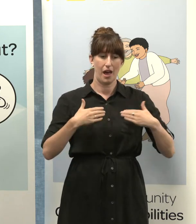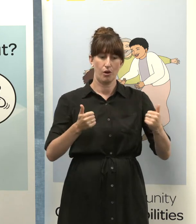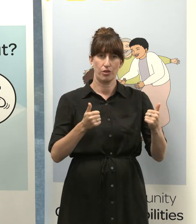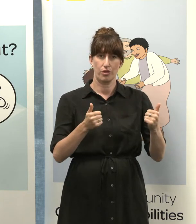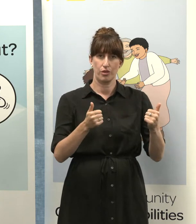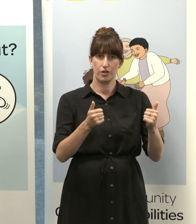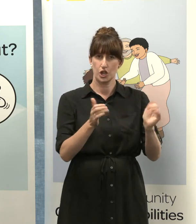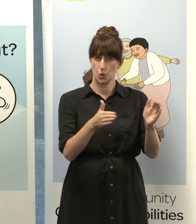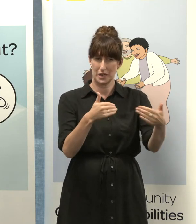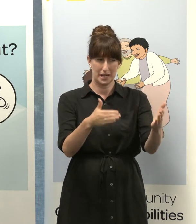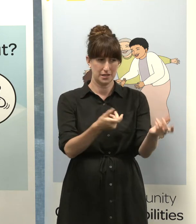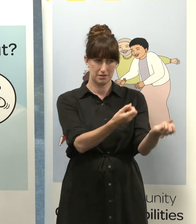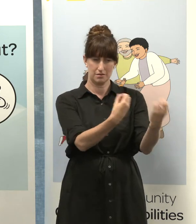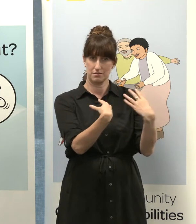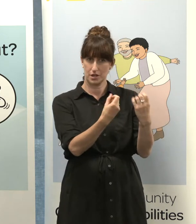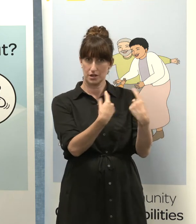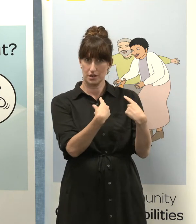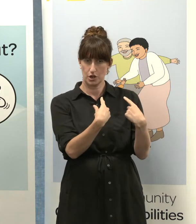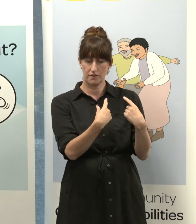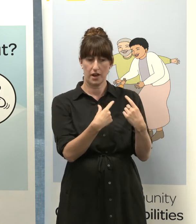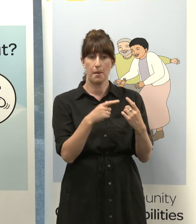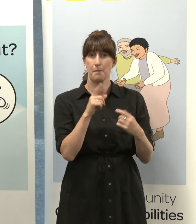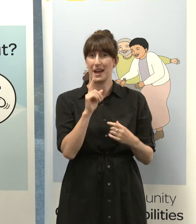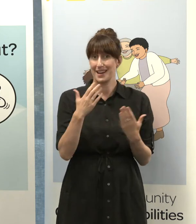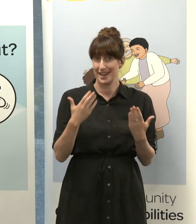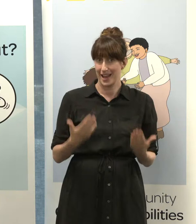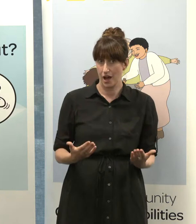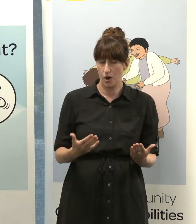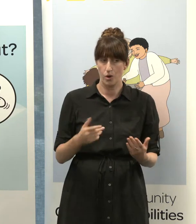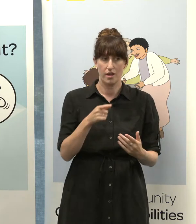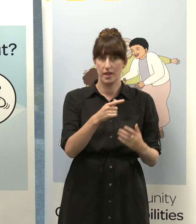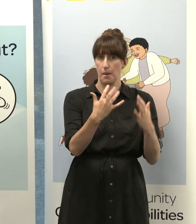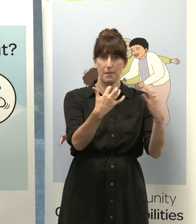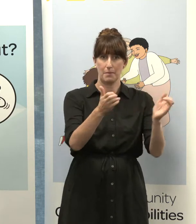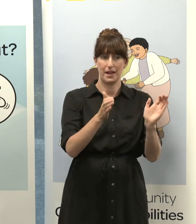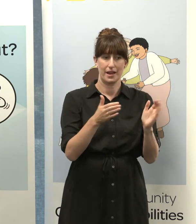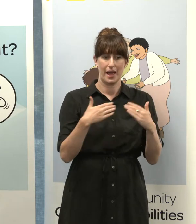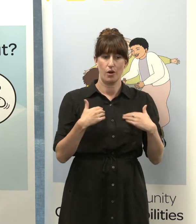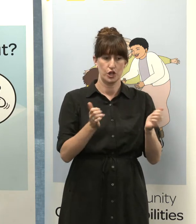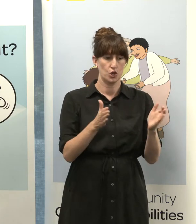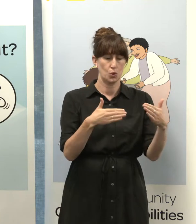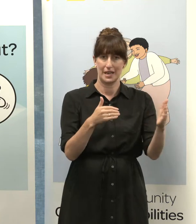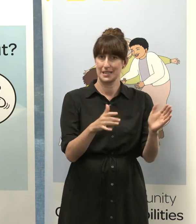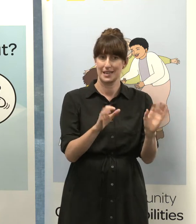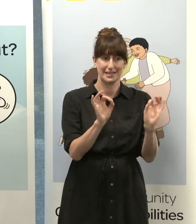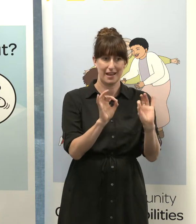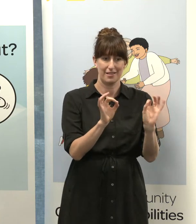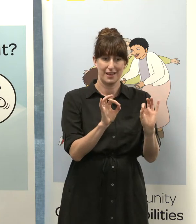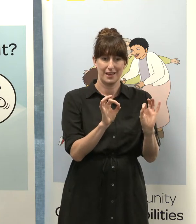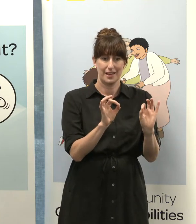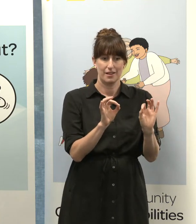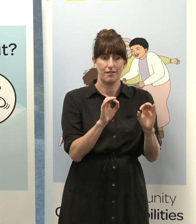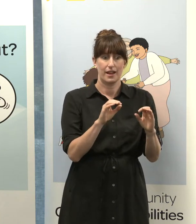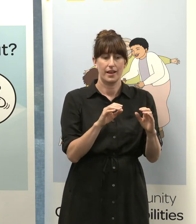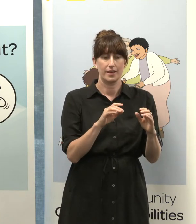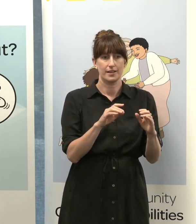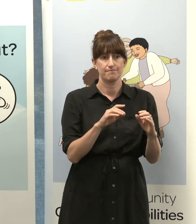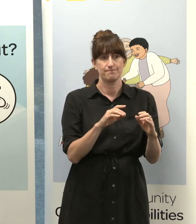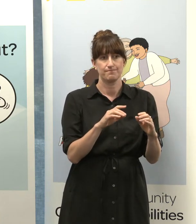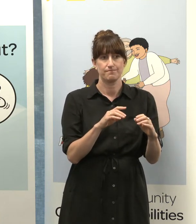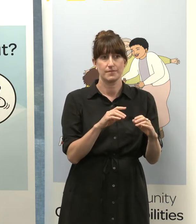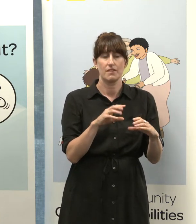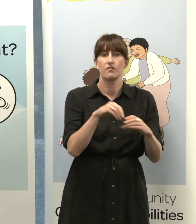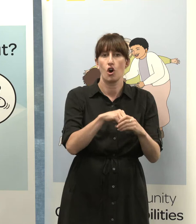through our public health units